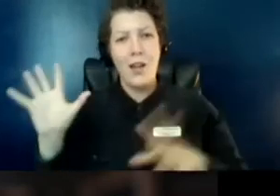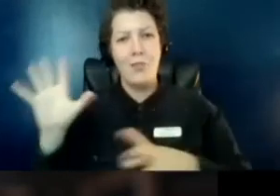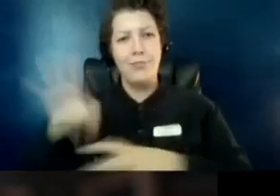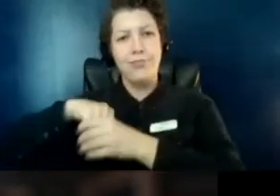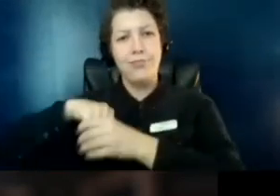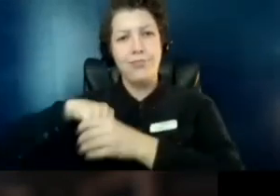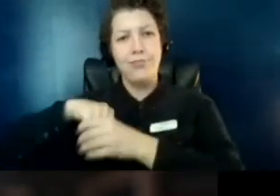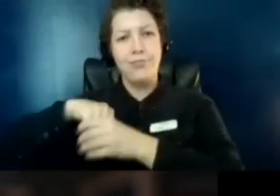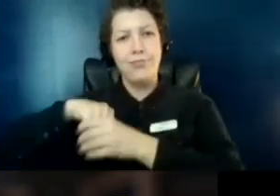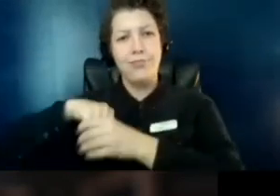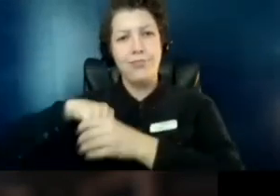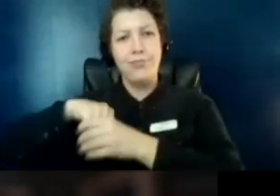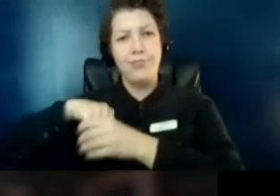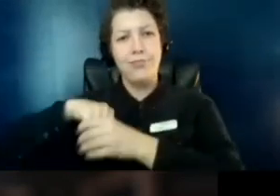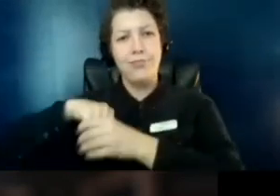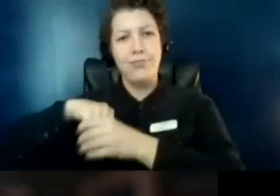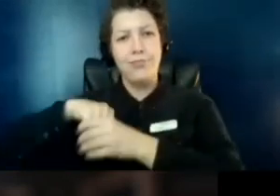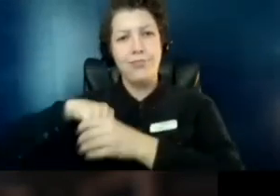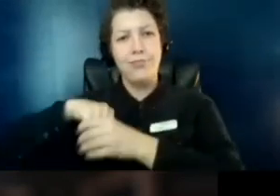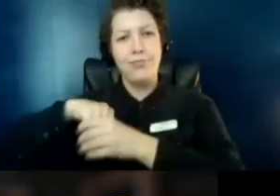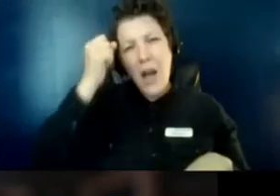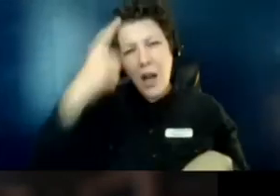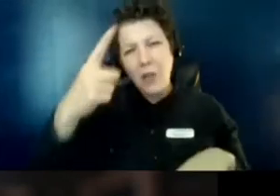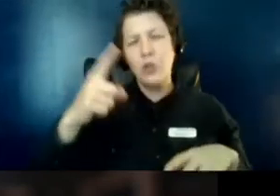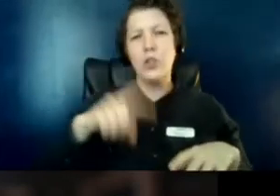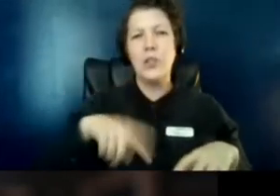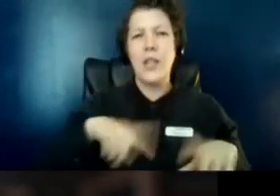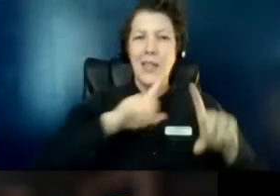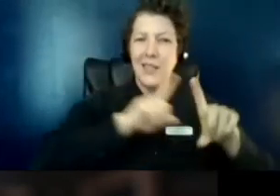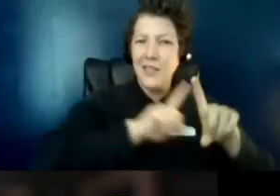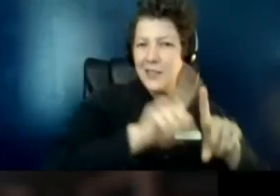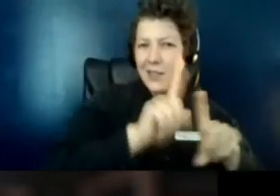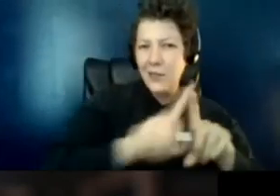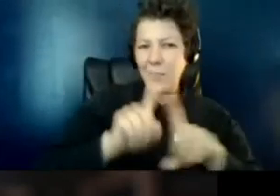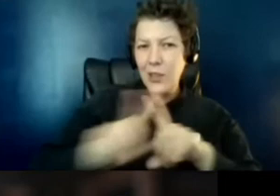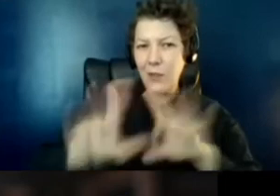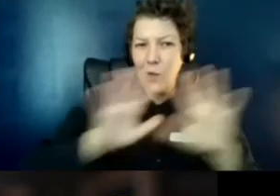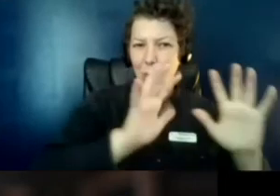are. And if we do that everywhere, not just in how we create food but in all of the things